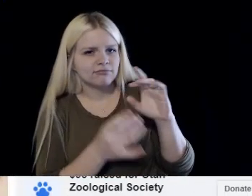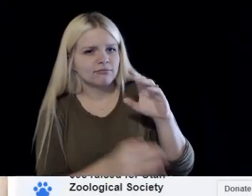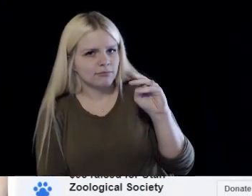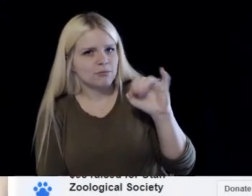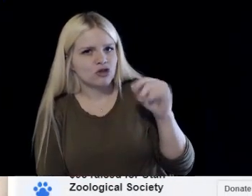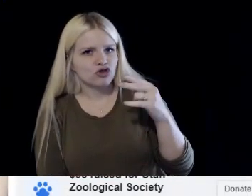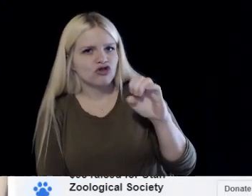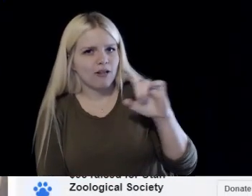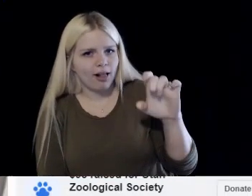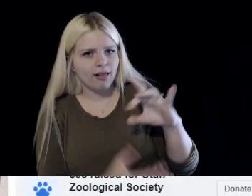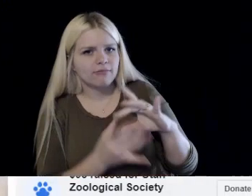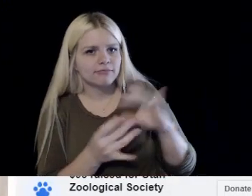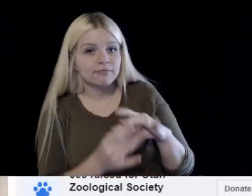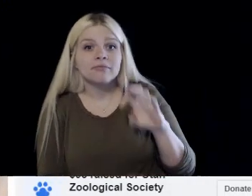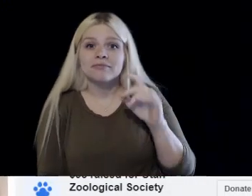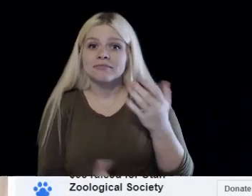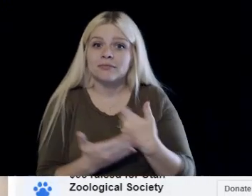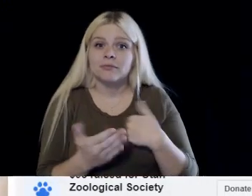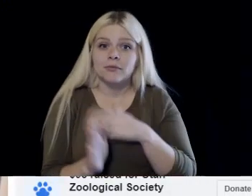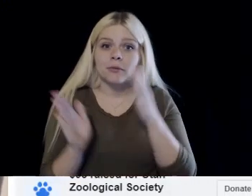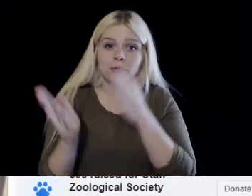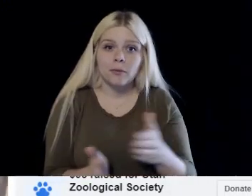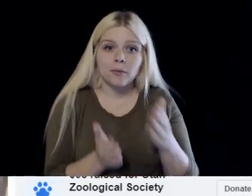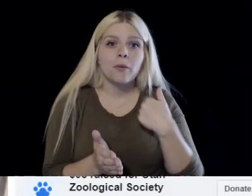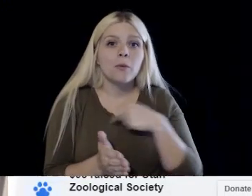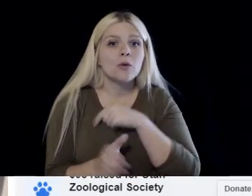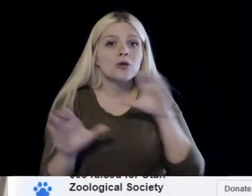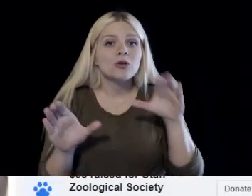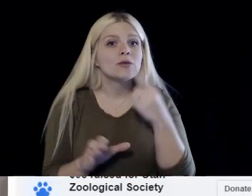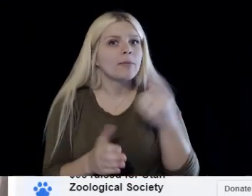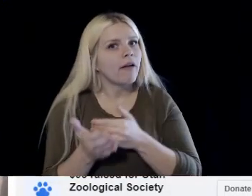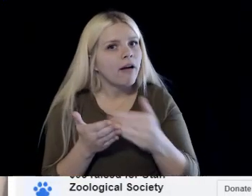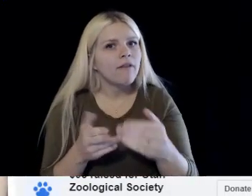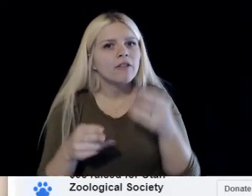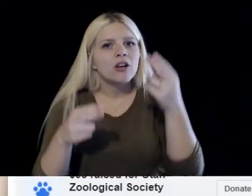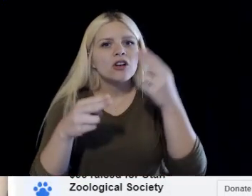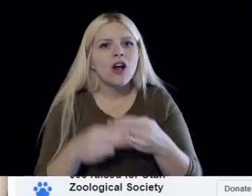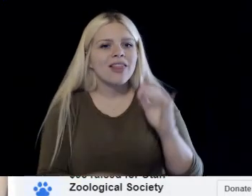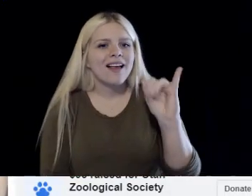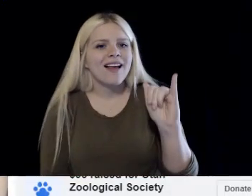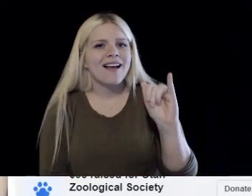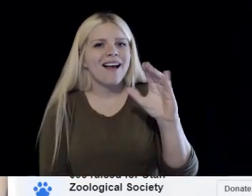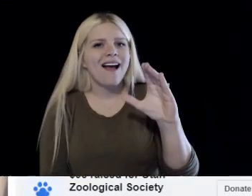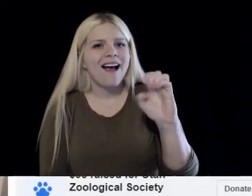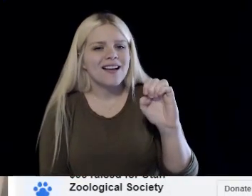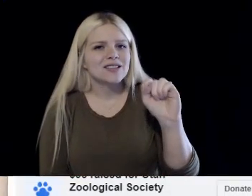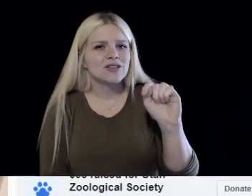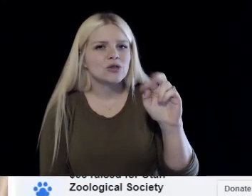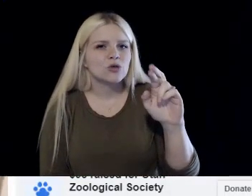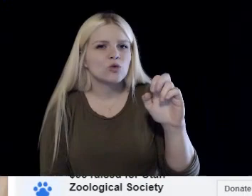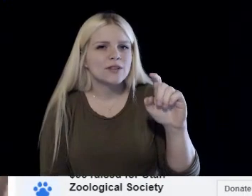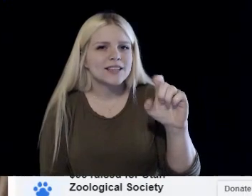we do here at the zoo a lot-called ice treats or ice blocks. This is also something you can do at home with your pets. Erica: Okay.